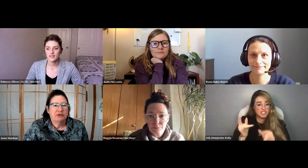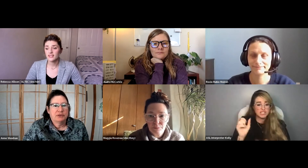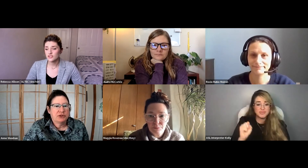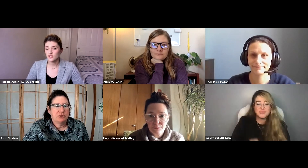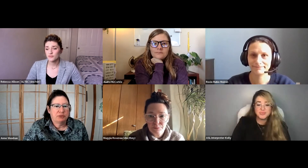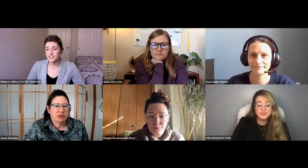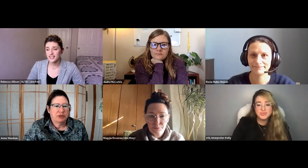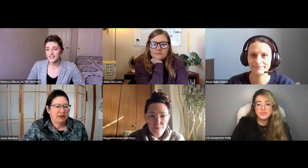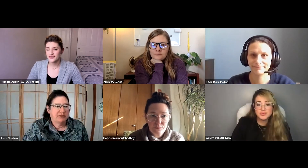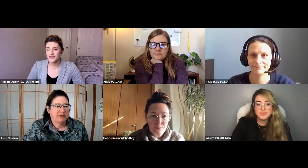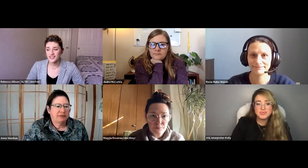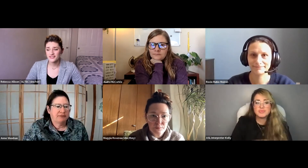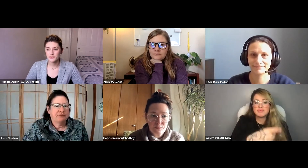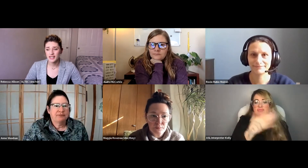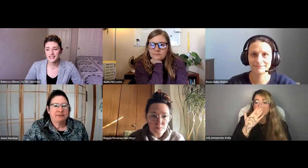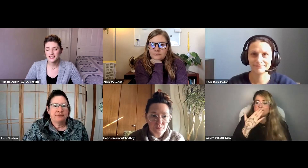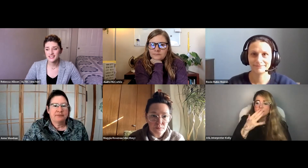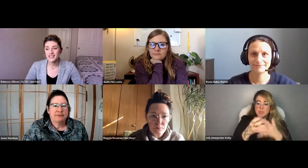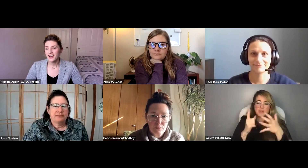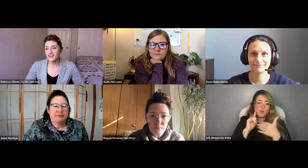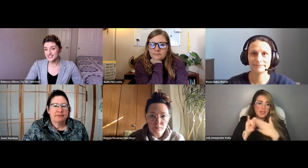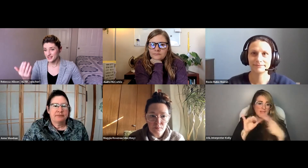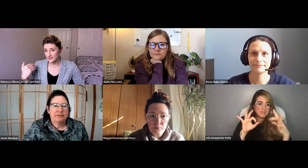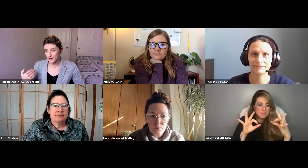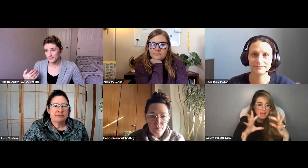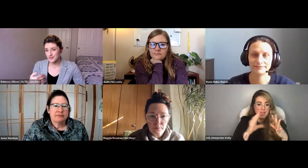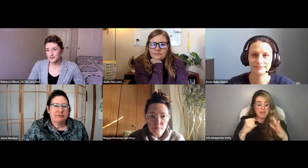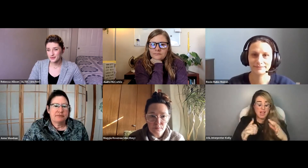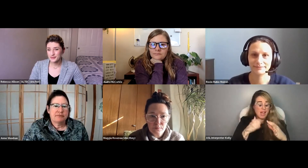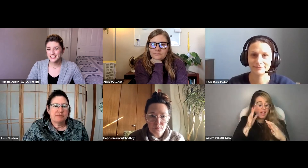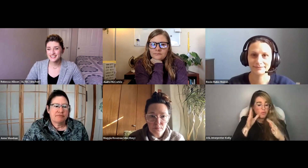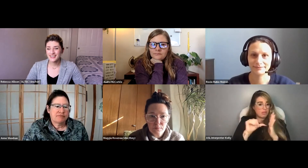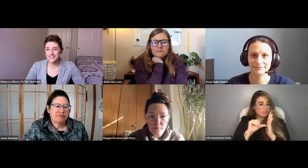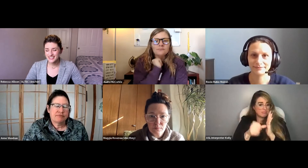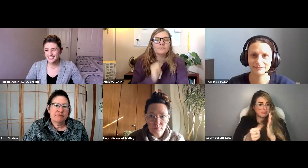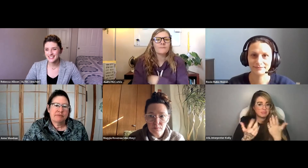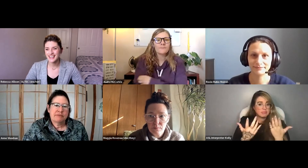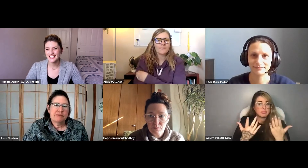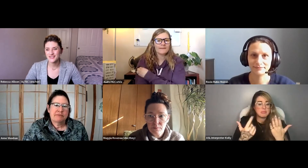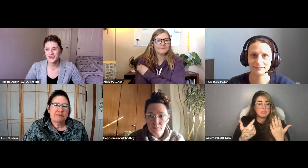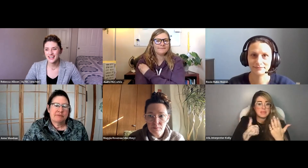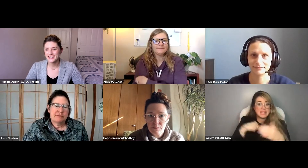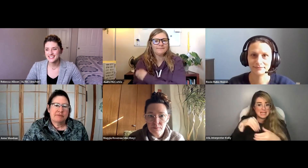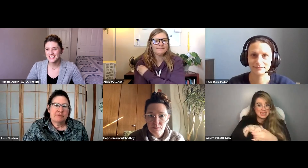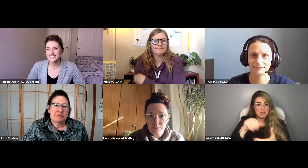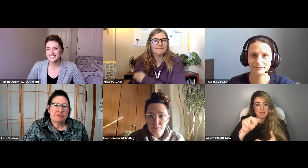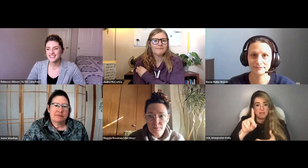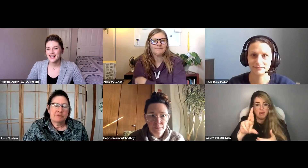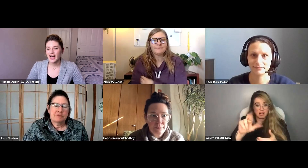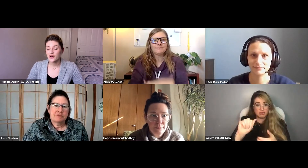Thank you so much Ann for that feedback and I'll say from from being in Audra's class for ASL I